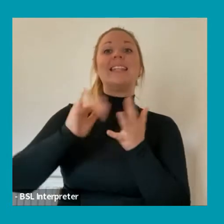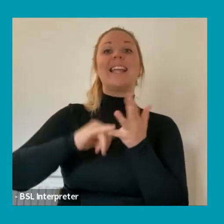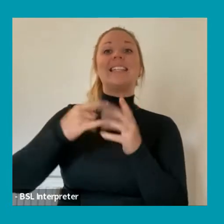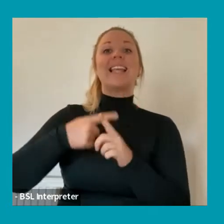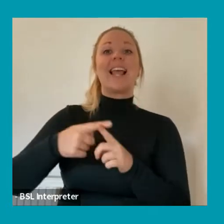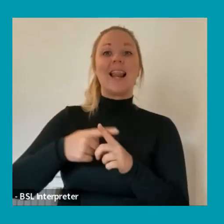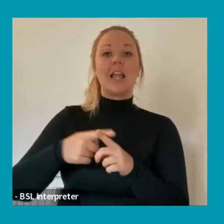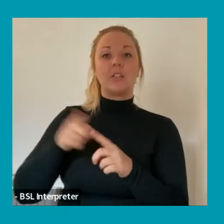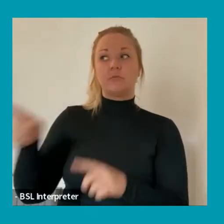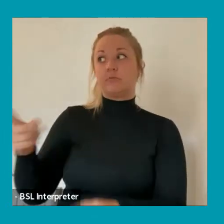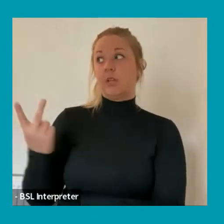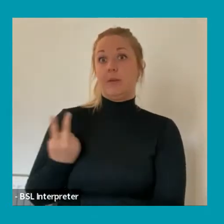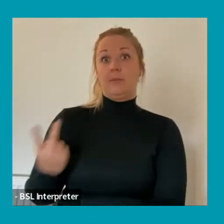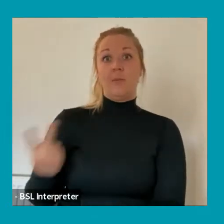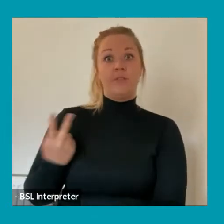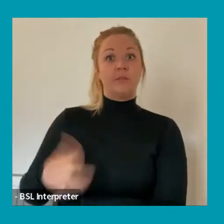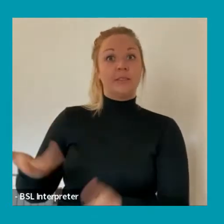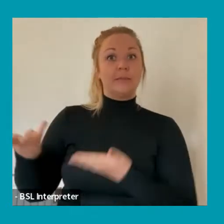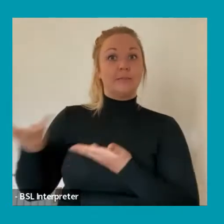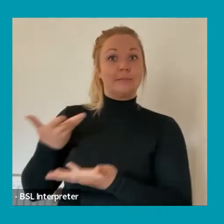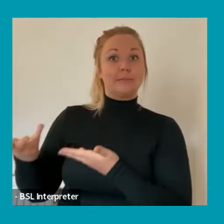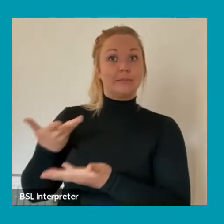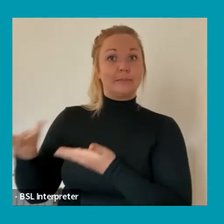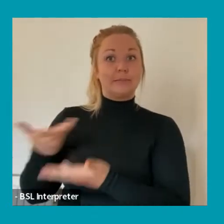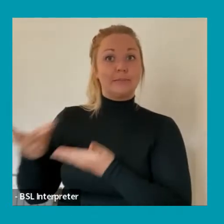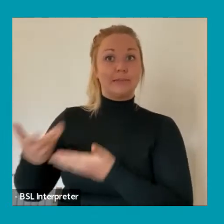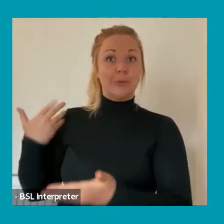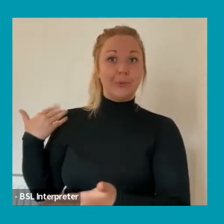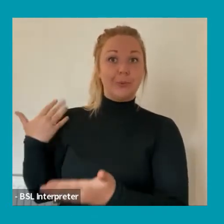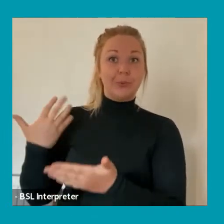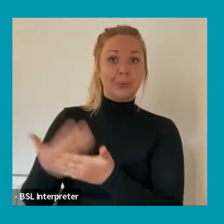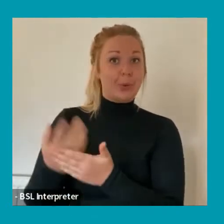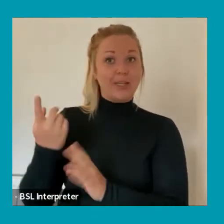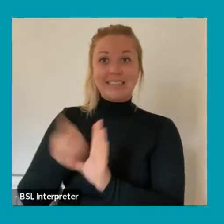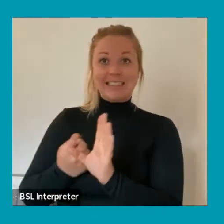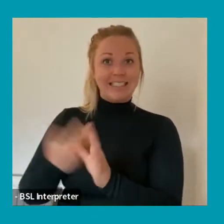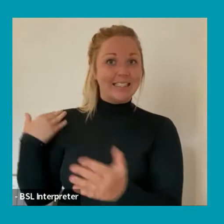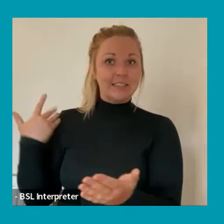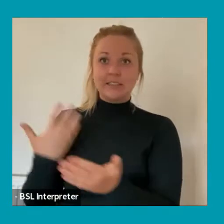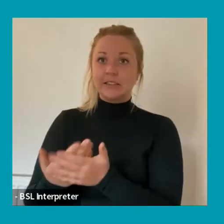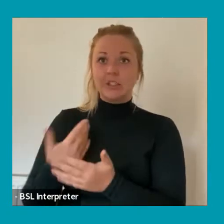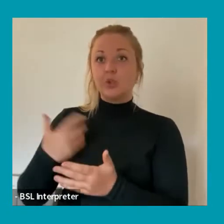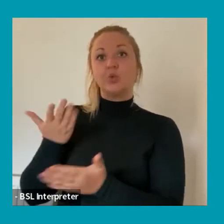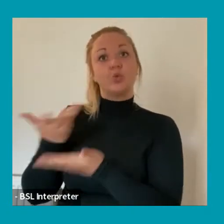over a period of time on this subject of disability Equality.